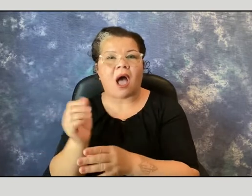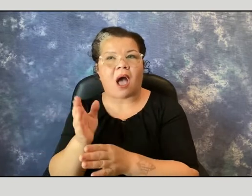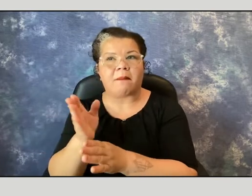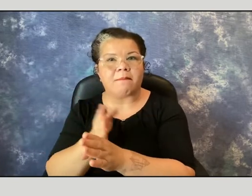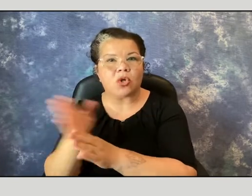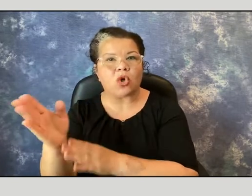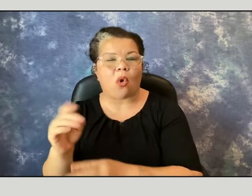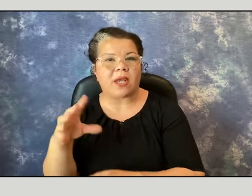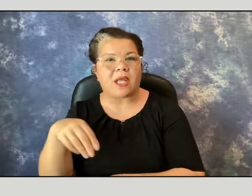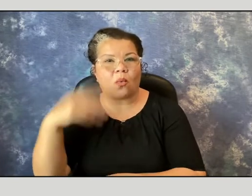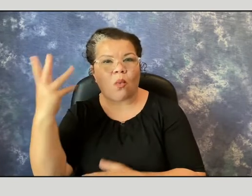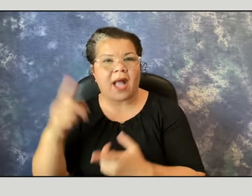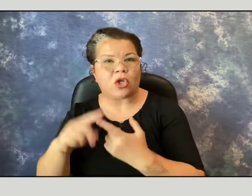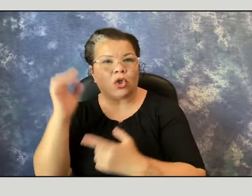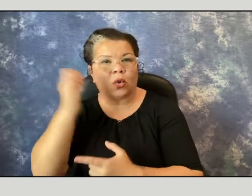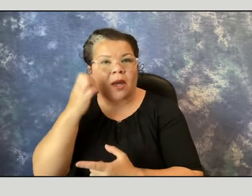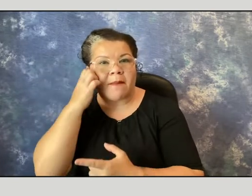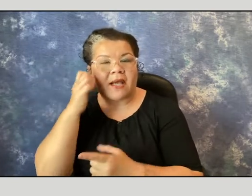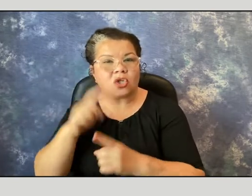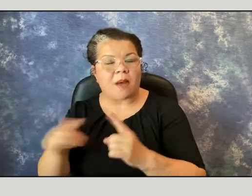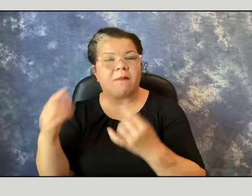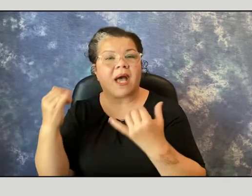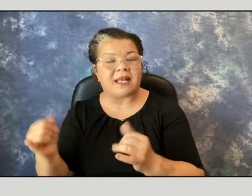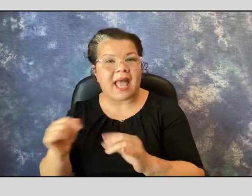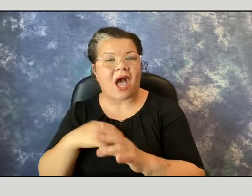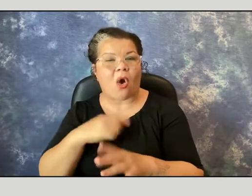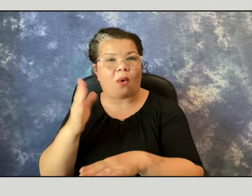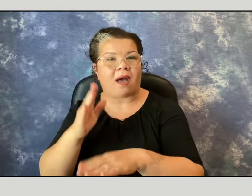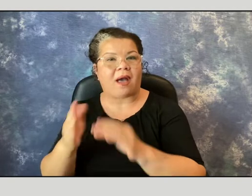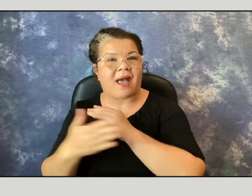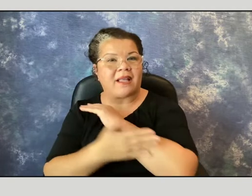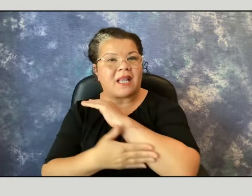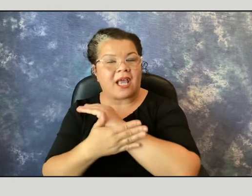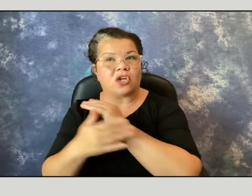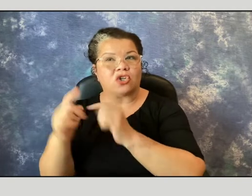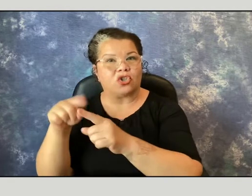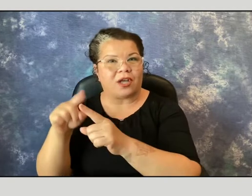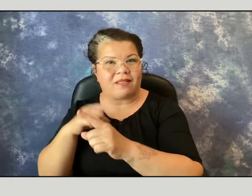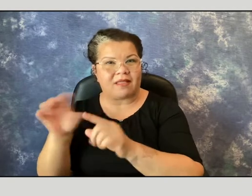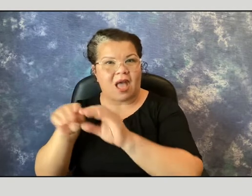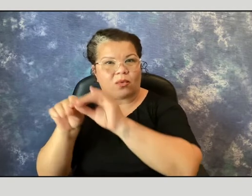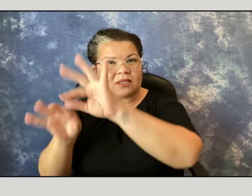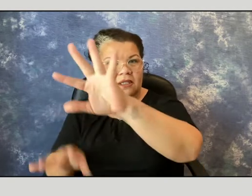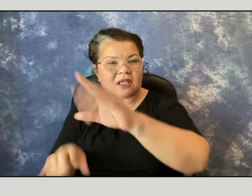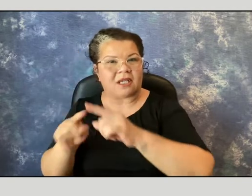but that was a nation now scattered throughout the Caribbean, Africa, et cetera. So that was the vision that he had,